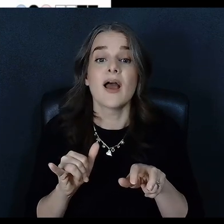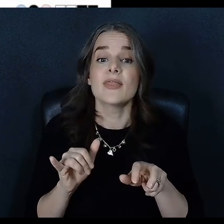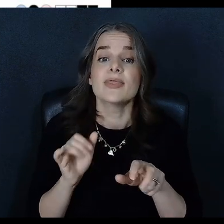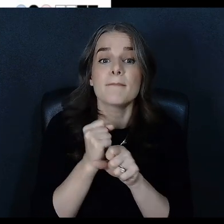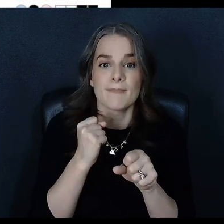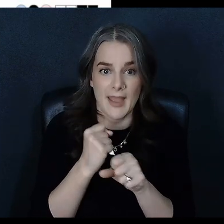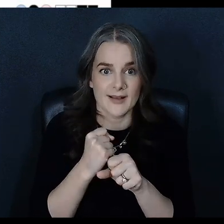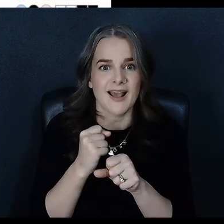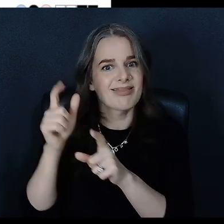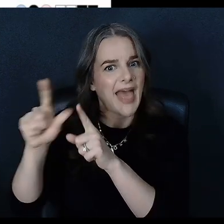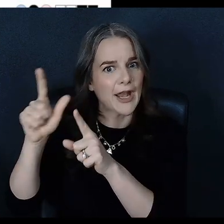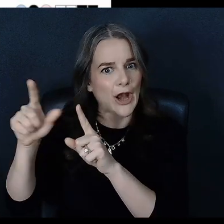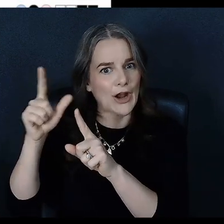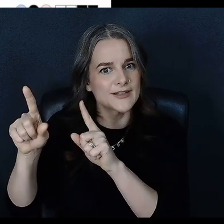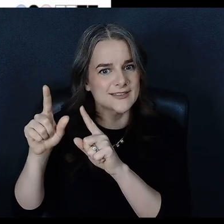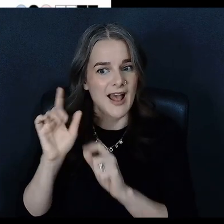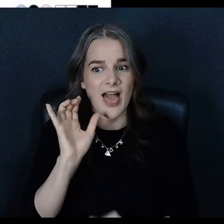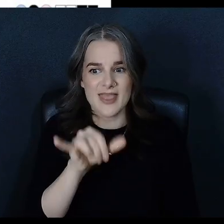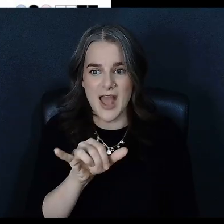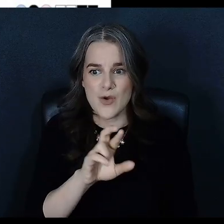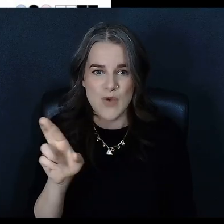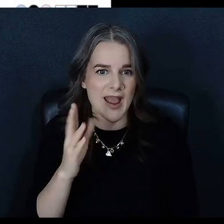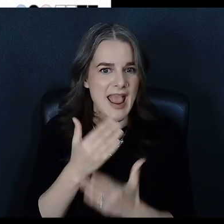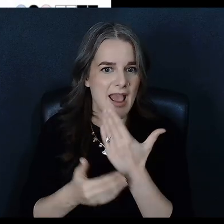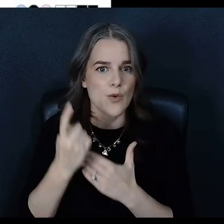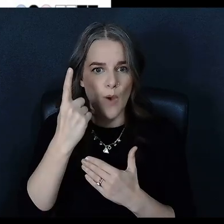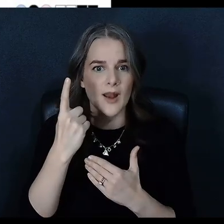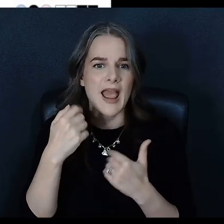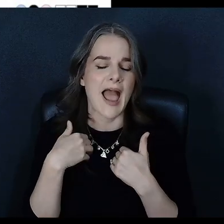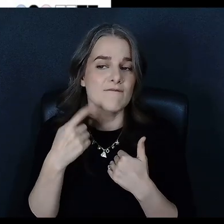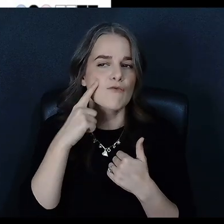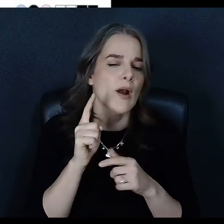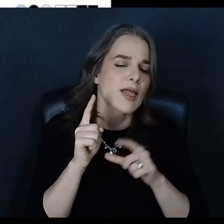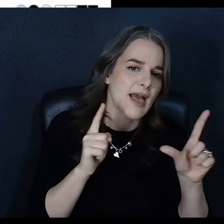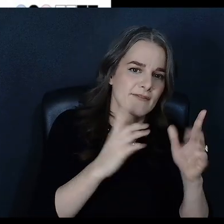That one is the right-handed keyboard. So I place my hand on the pad in the center.